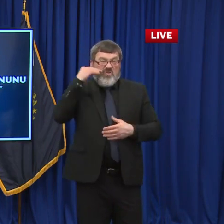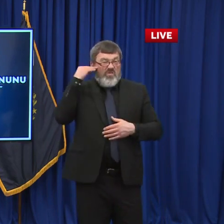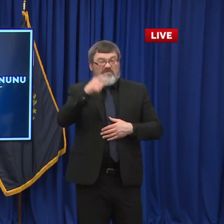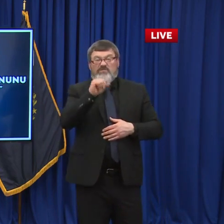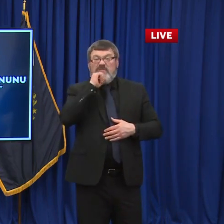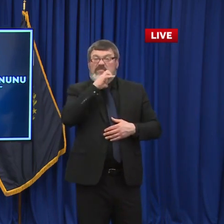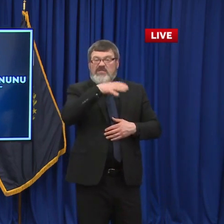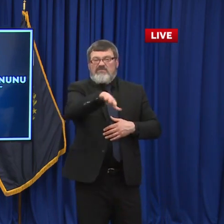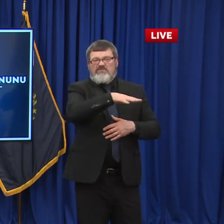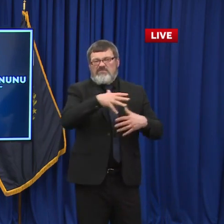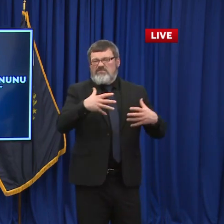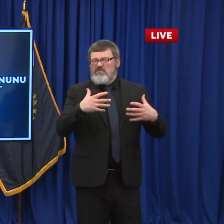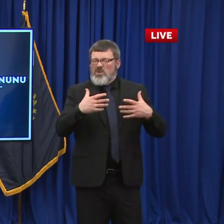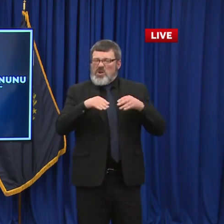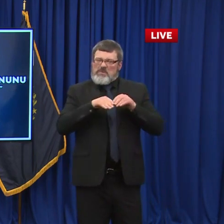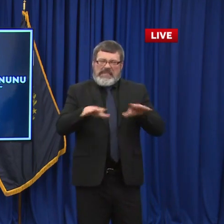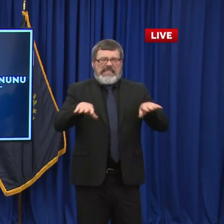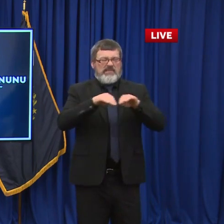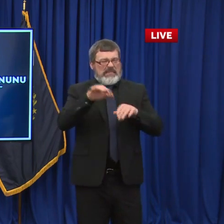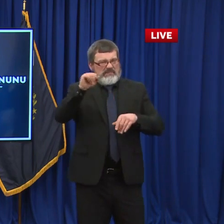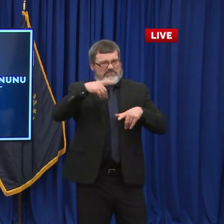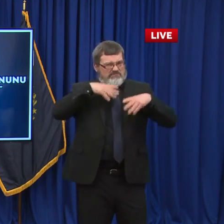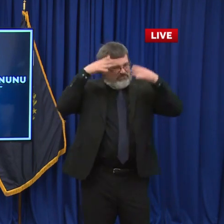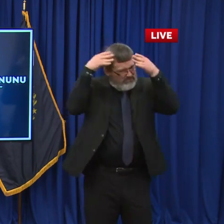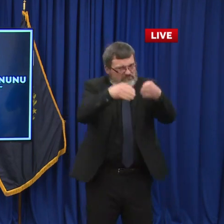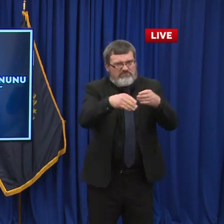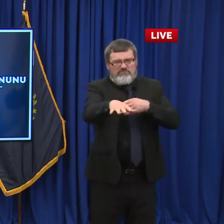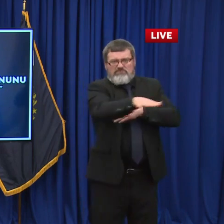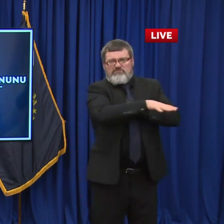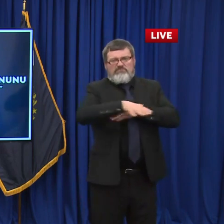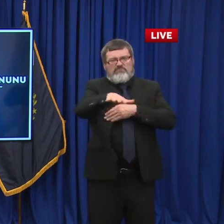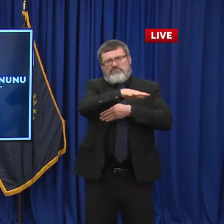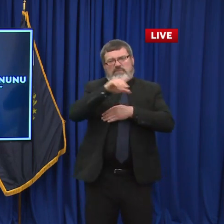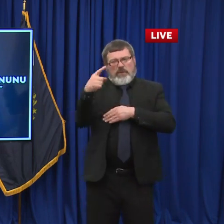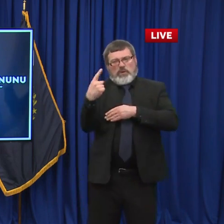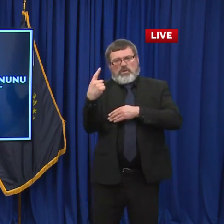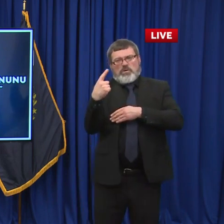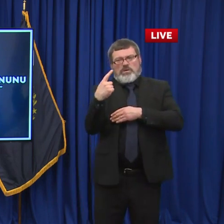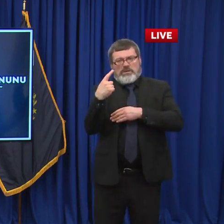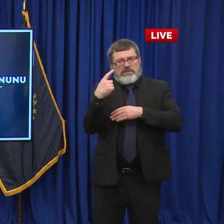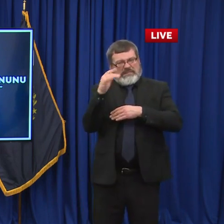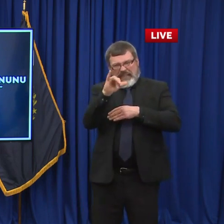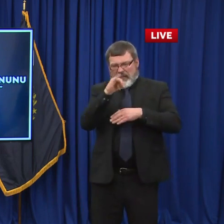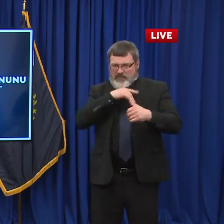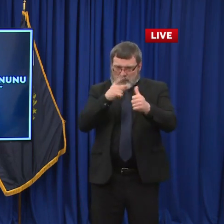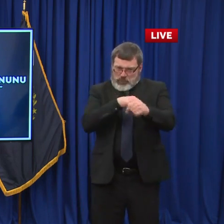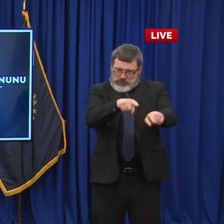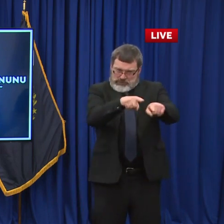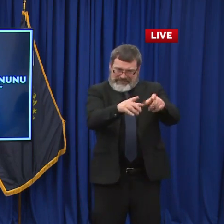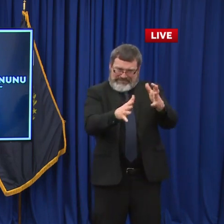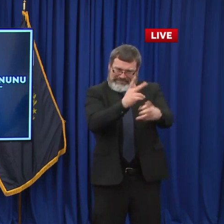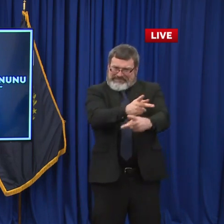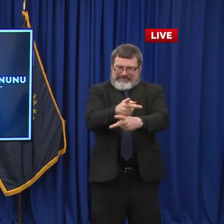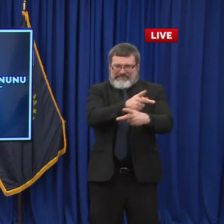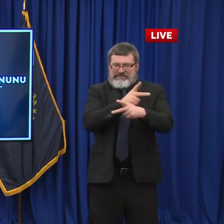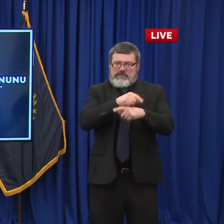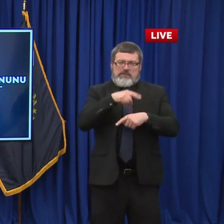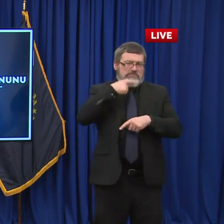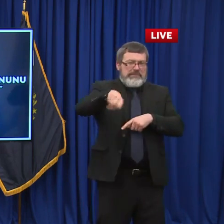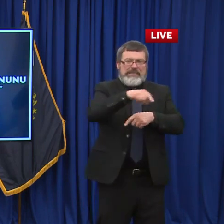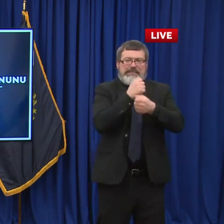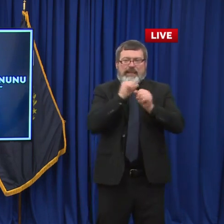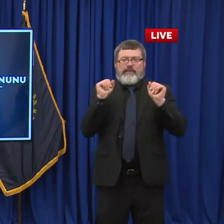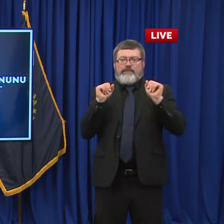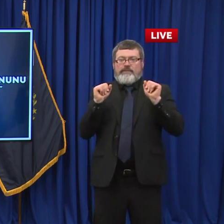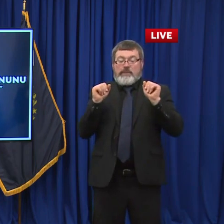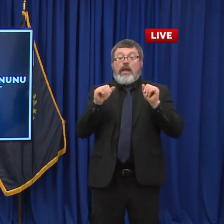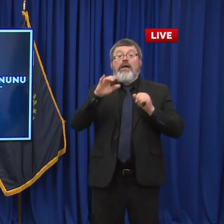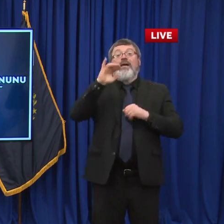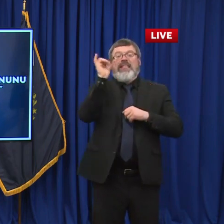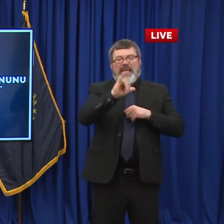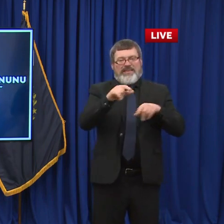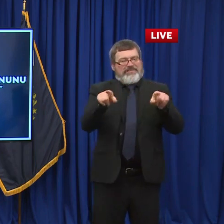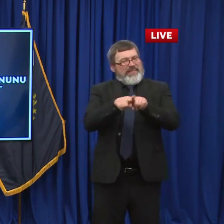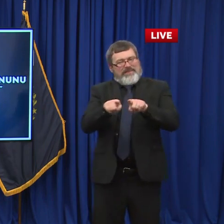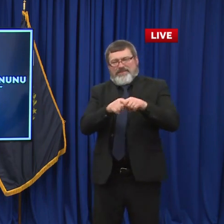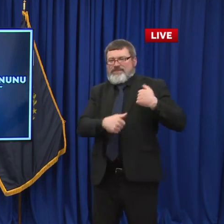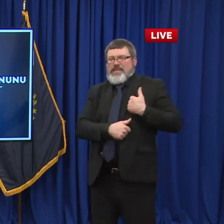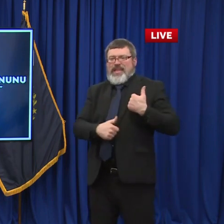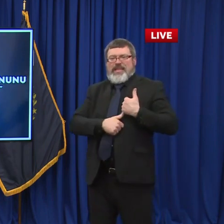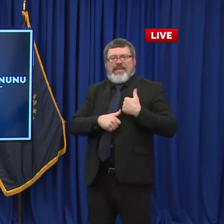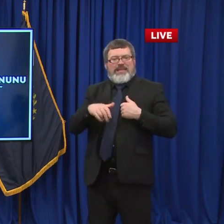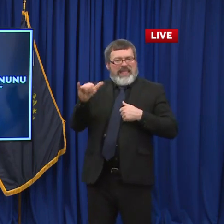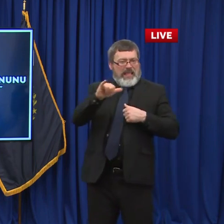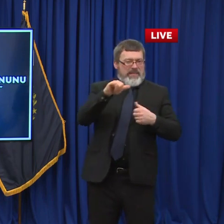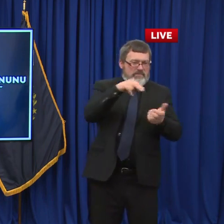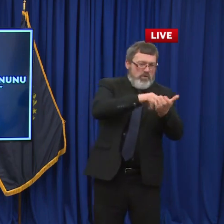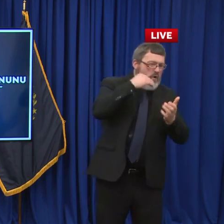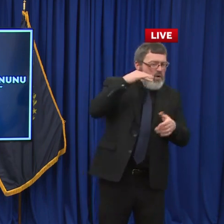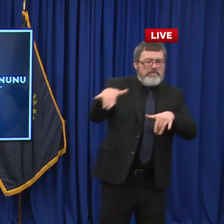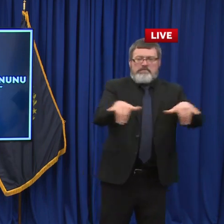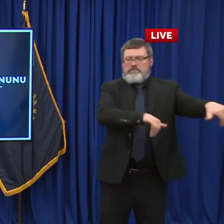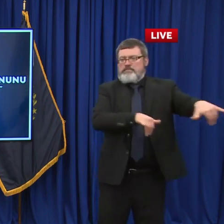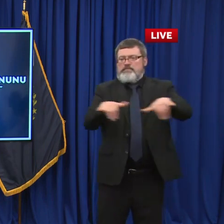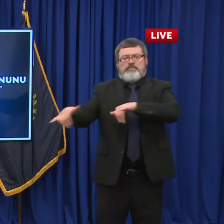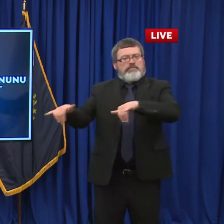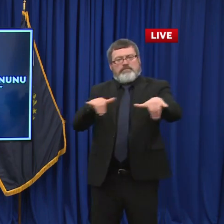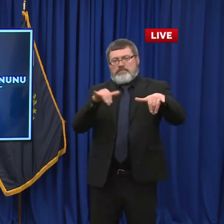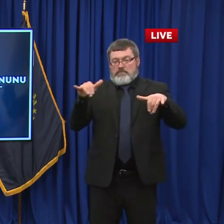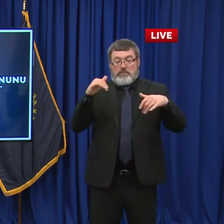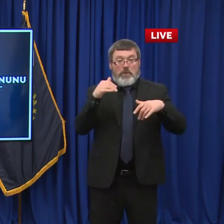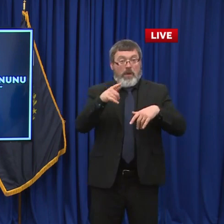THE OUTBREAKS IN LONG-TERM CARE FACILITIES ARE ALWAYS OF CONCERN, ALWAYS A RISK, AND WE ARE PUTTING THE HIGHEST VALUE OF OUR ASSAY -- ASSETS.